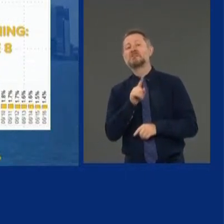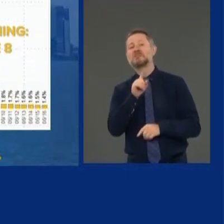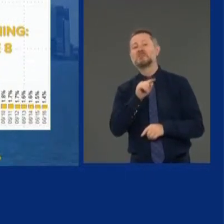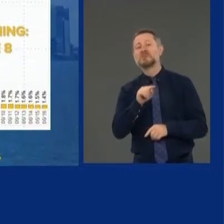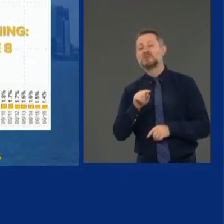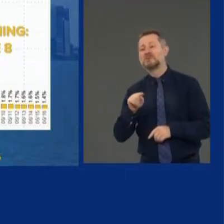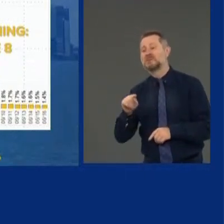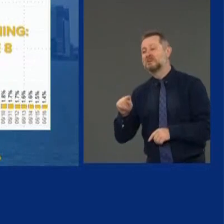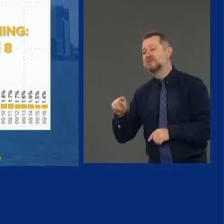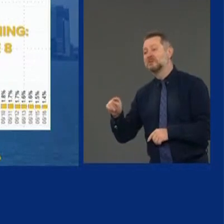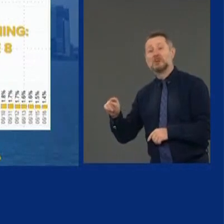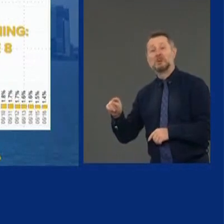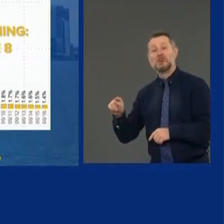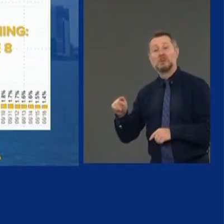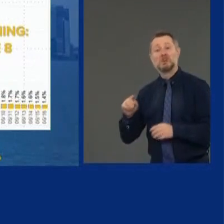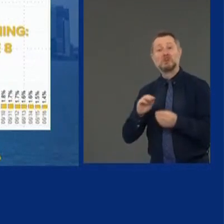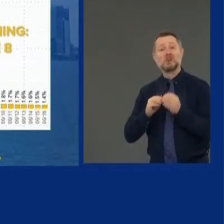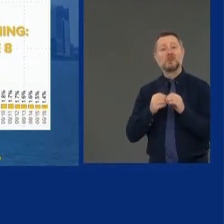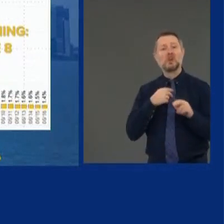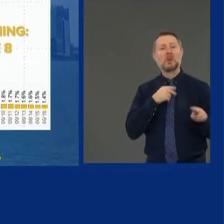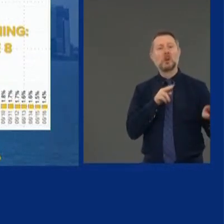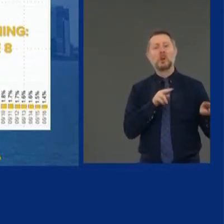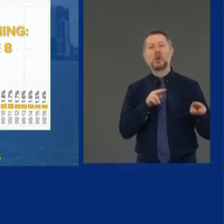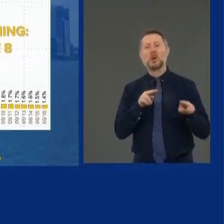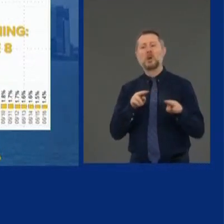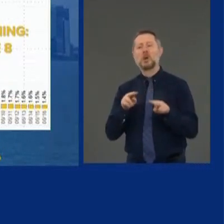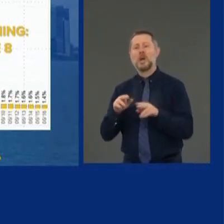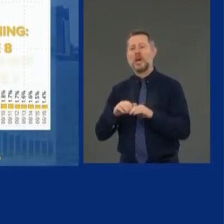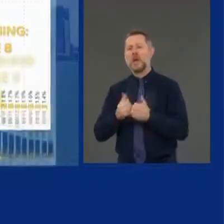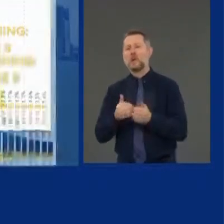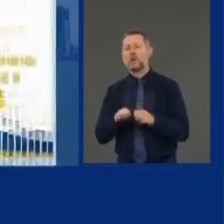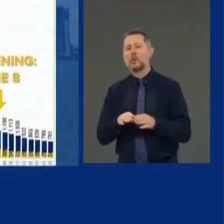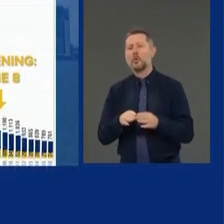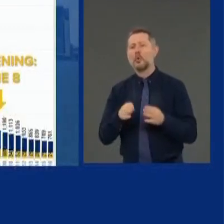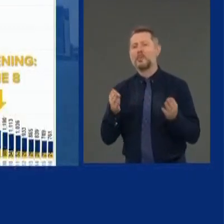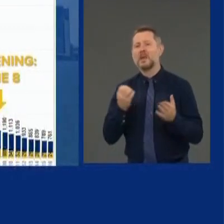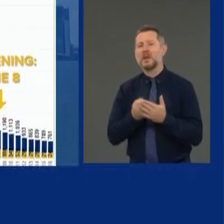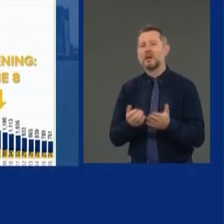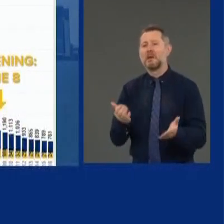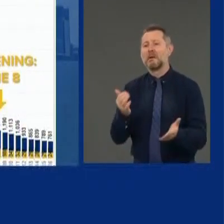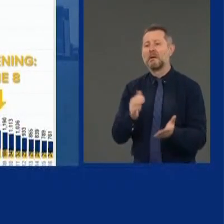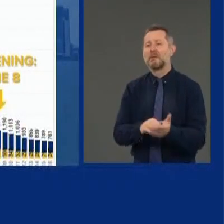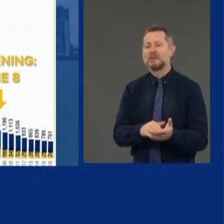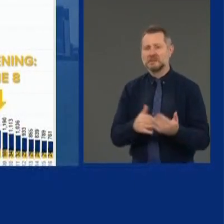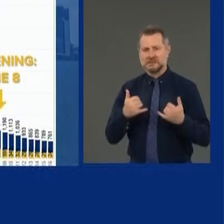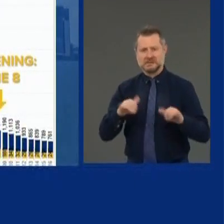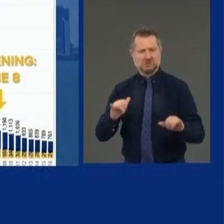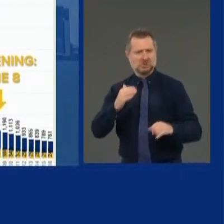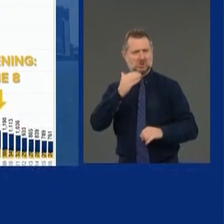YOU LOOK AT THE NUMBER OF TESTS. THE POSITIVE TESTS, YOU LOOK AT